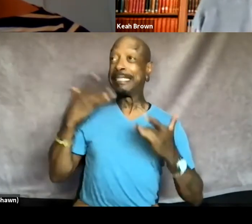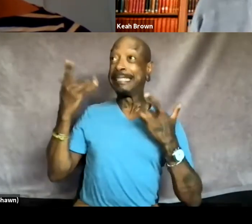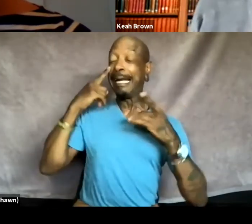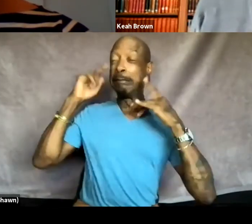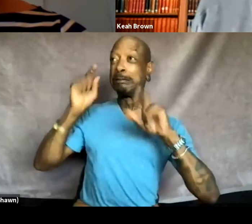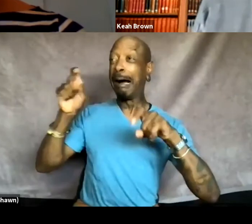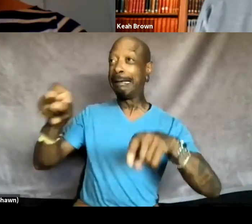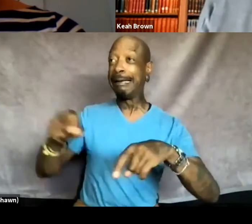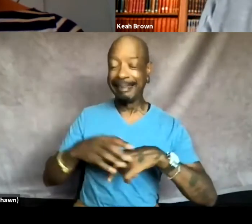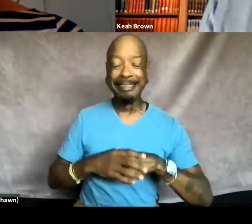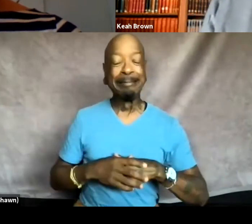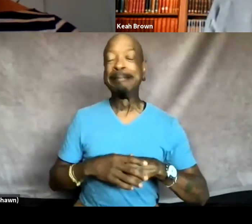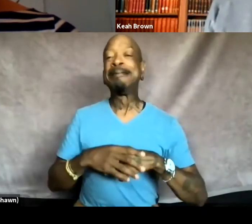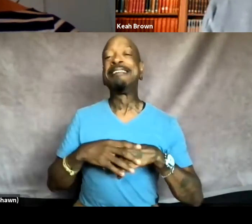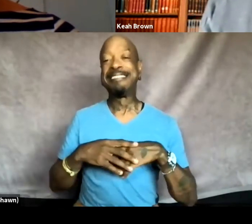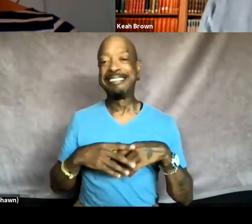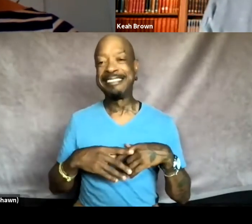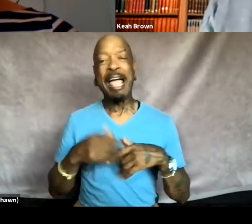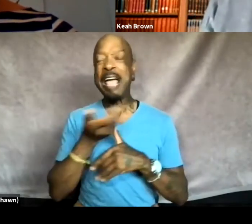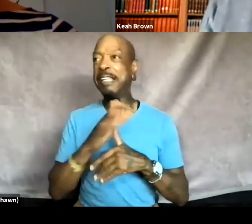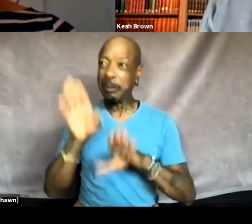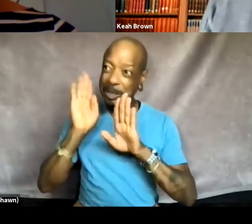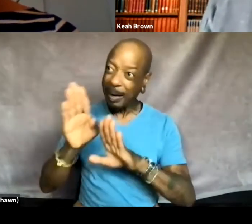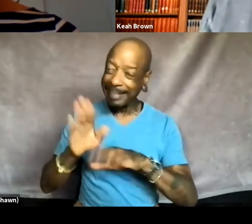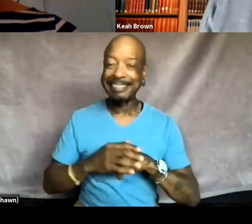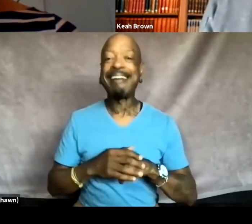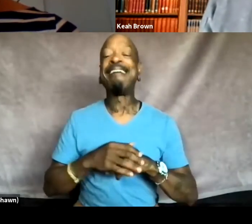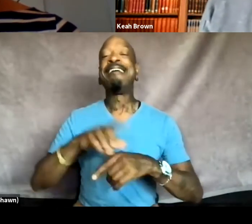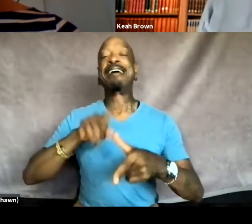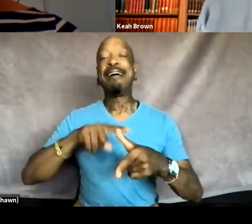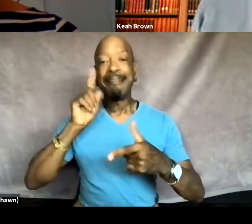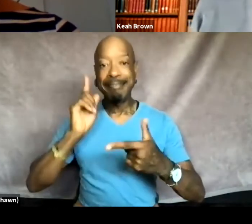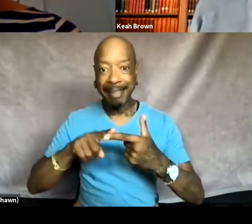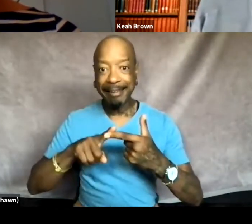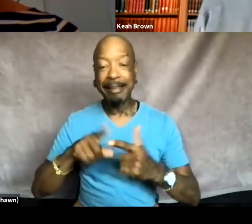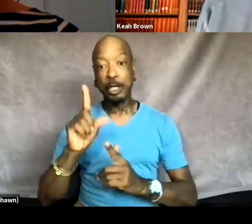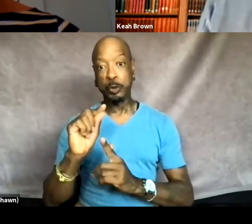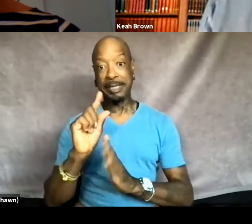Keah Brown: And everything was great and then like 20 minutes later she called me back and